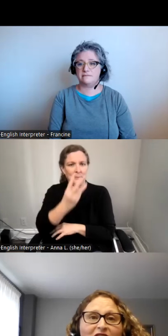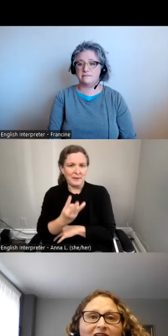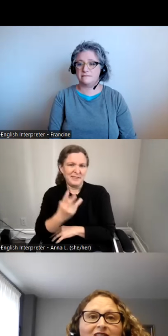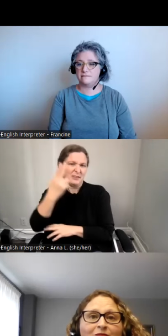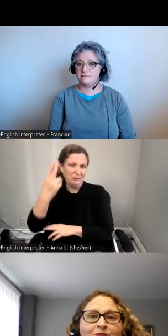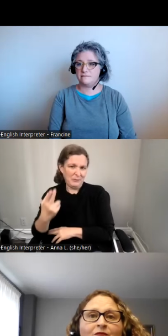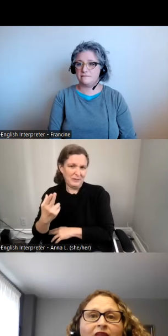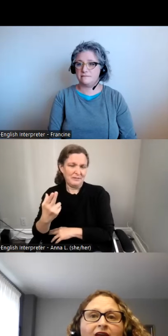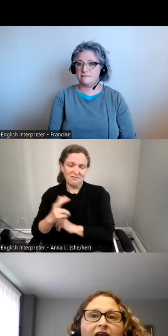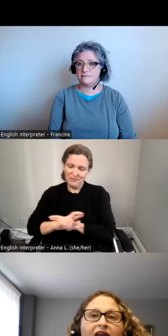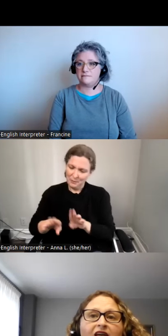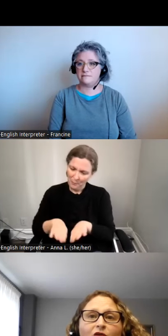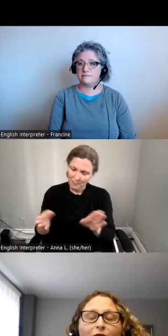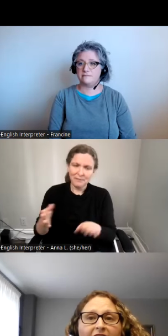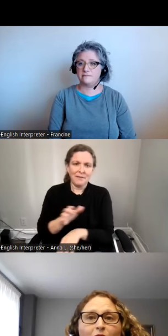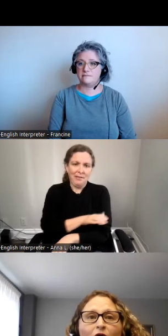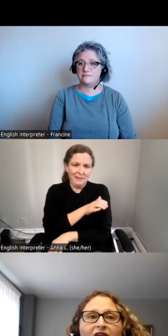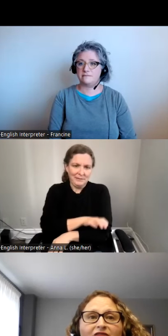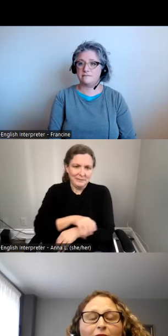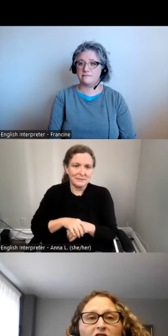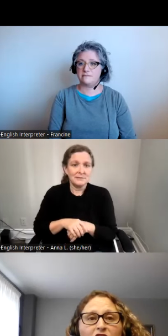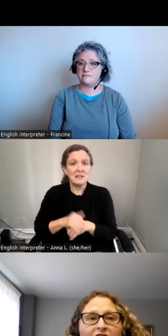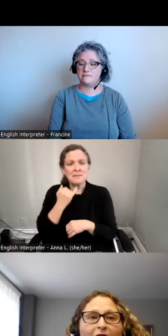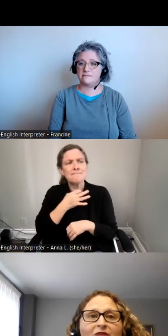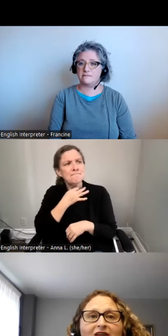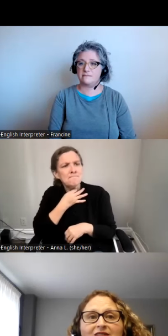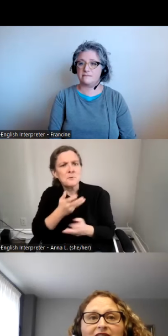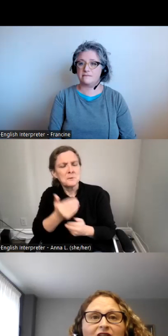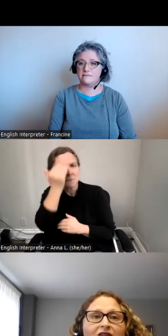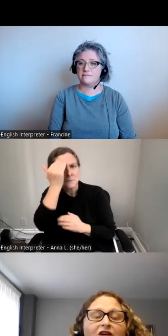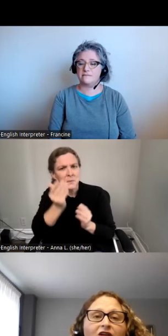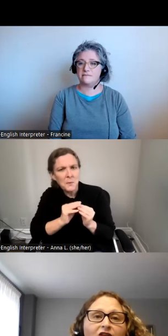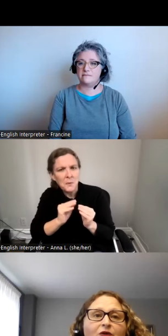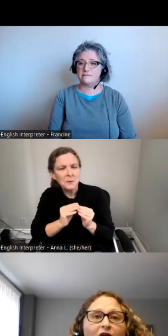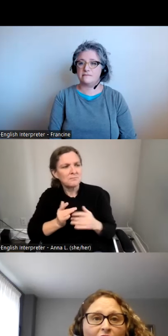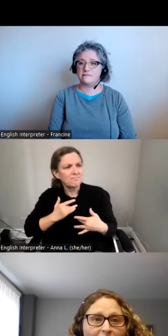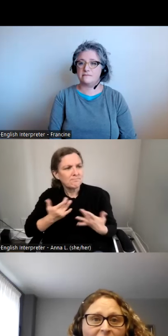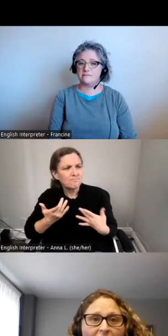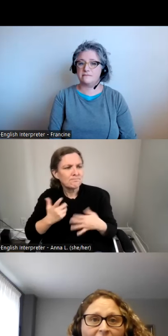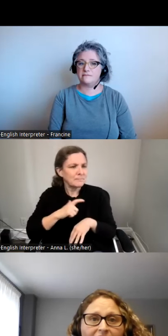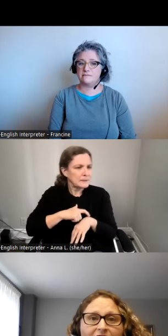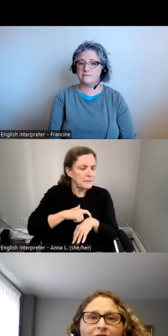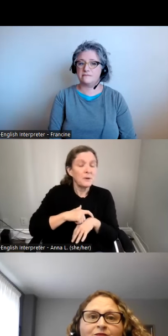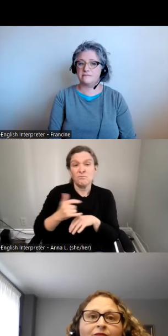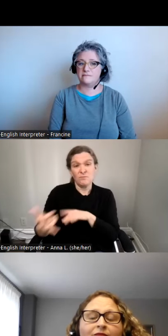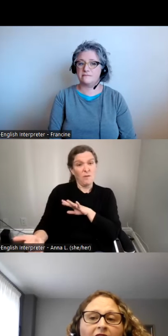if you live nearby, we do run age-specific Covid-19 vaccine clinics on Tuesdays, Wednesdays, and Thursdays. If